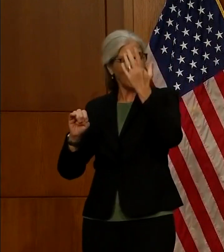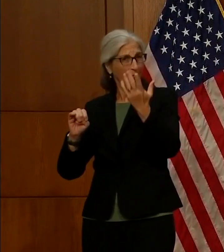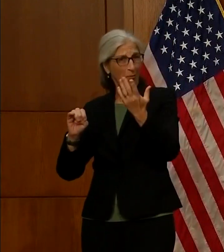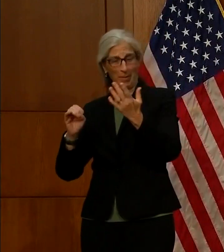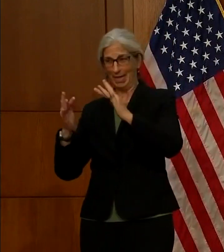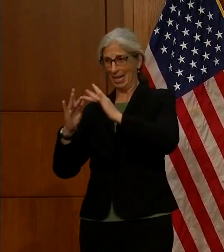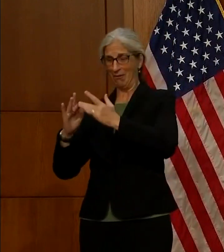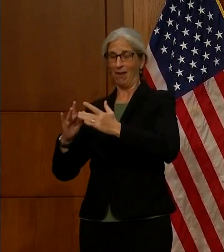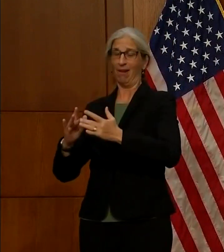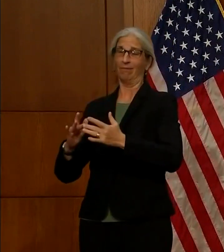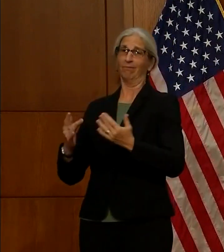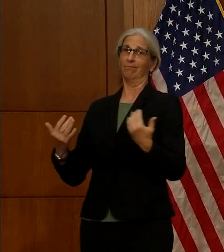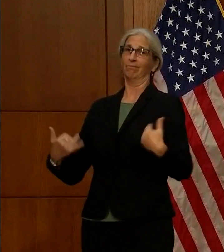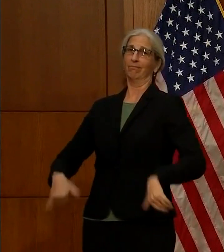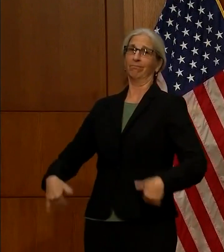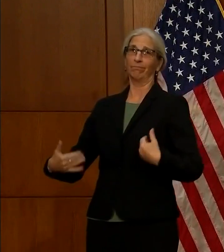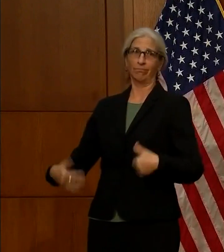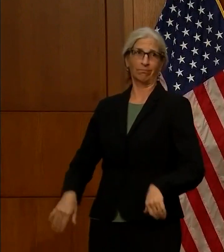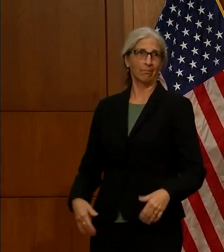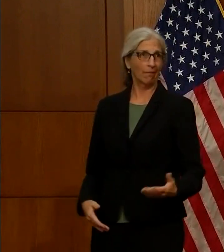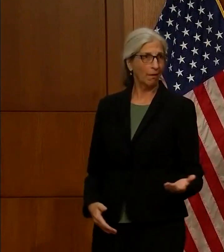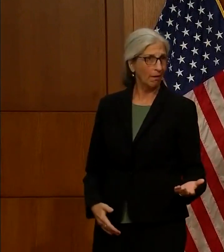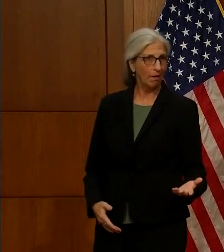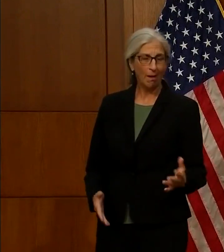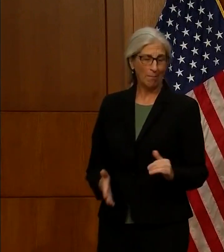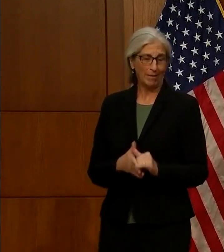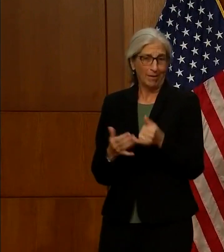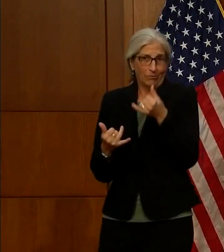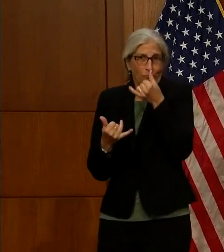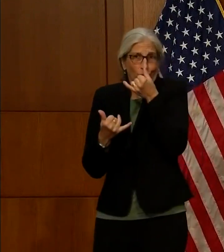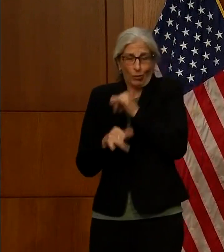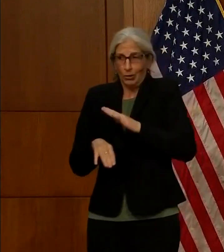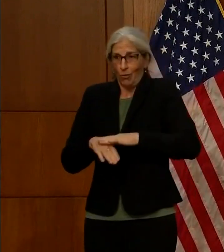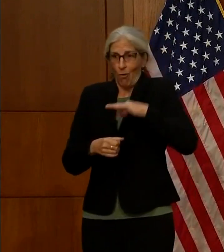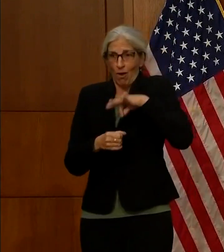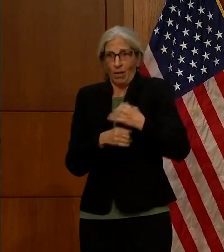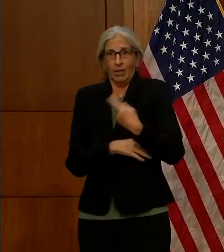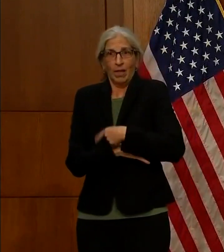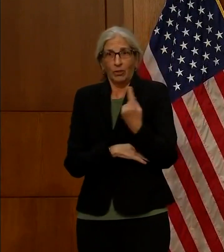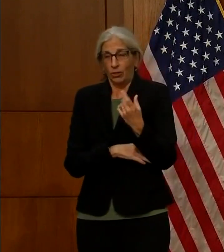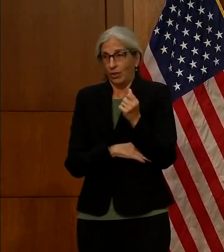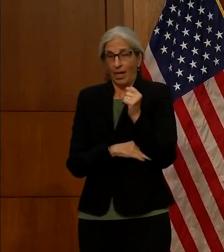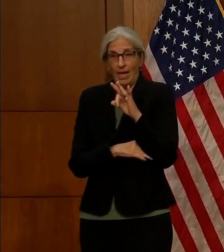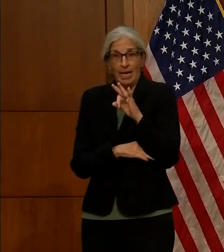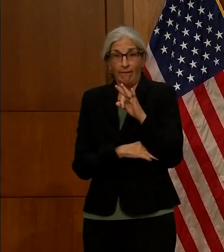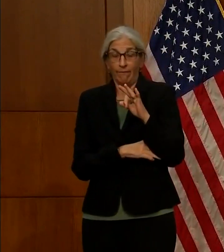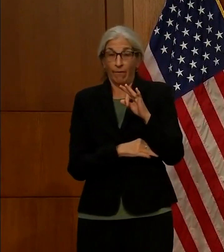THAT WAS PASSED ON YOU KNOW. IT